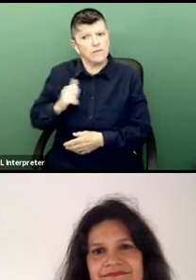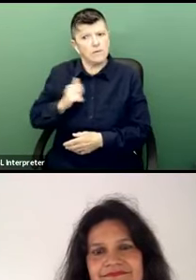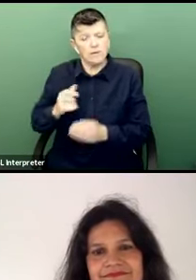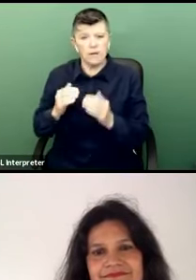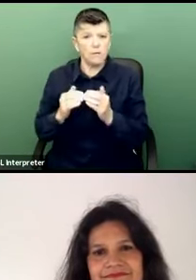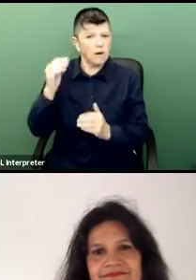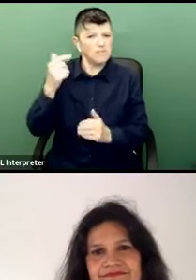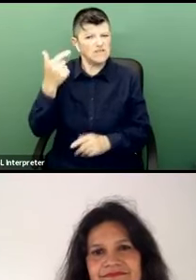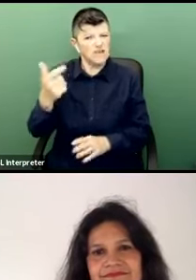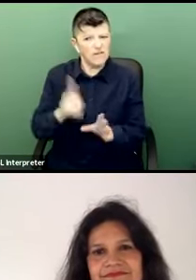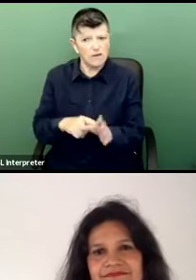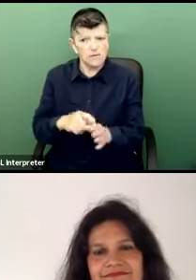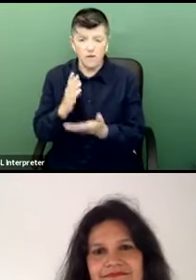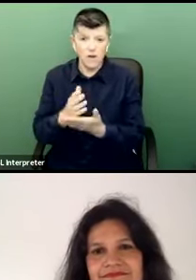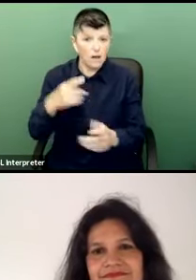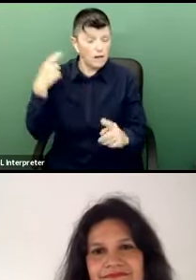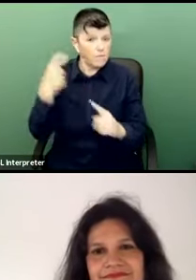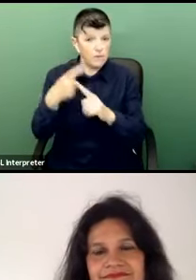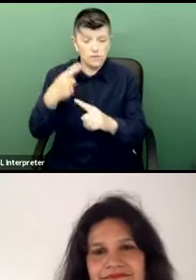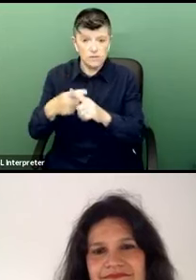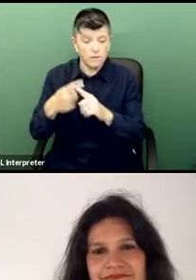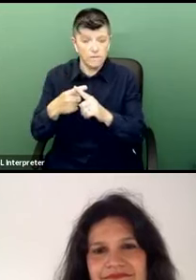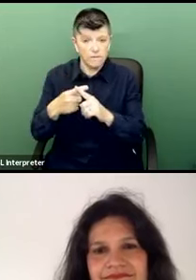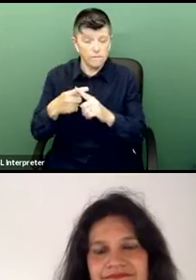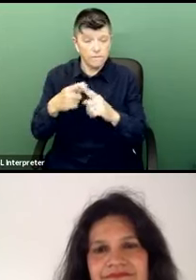It's a rhetorical question